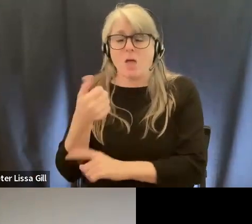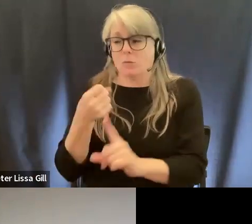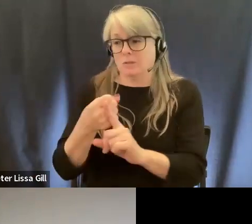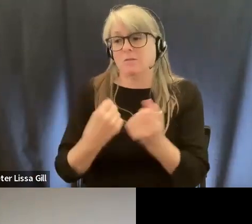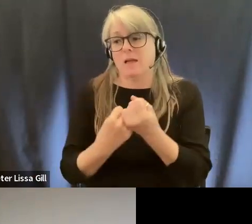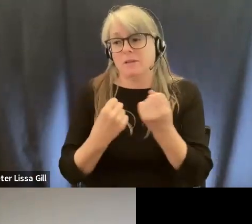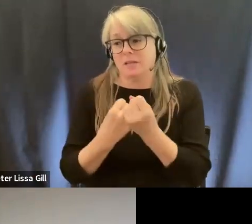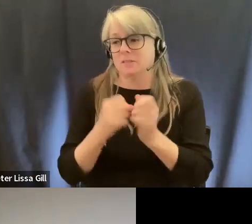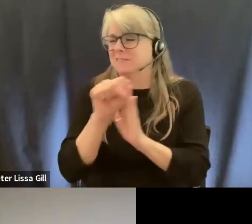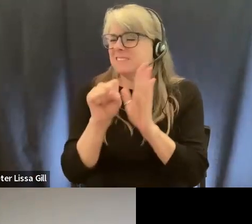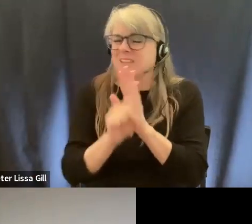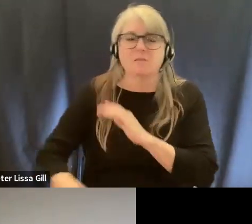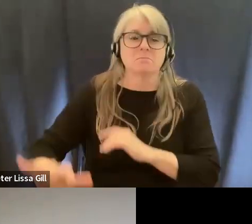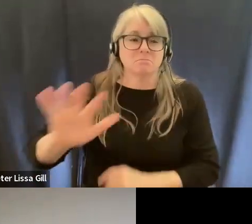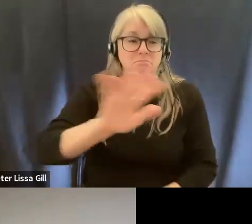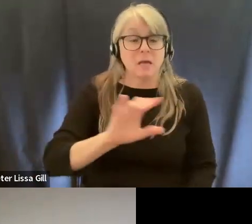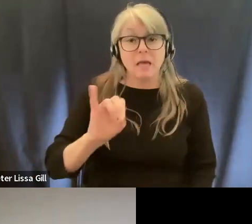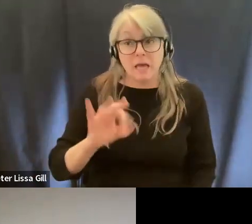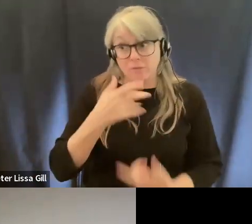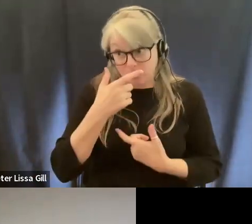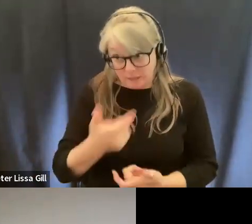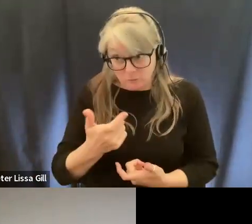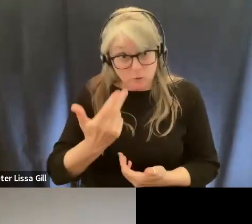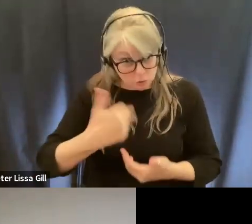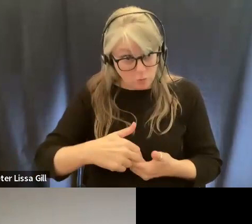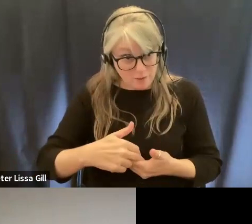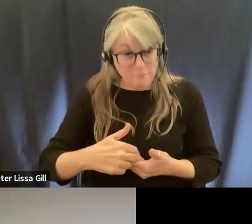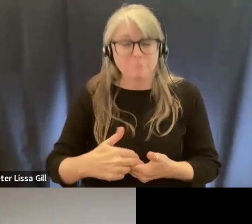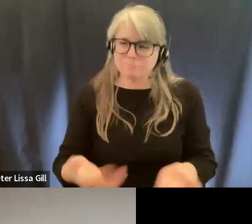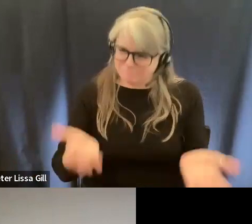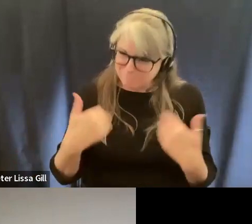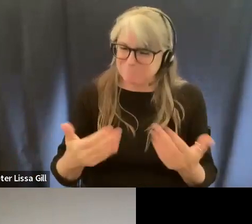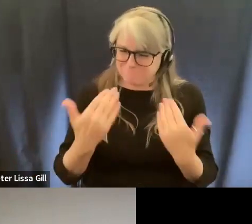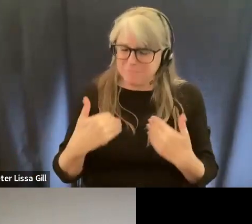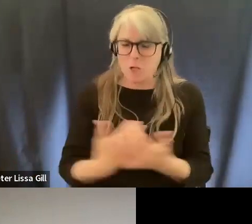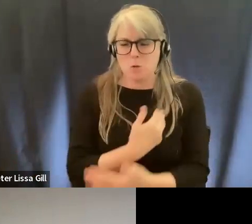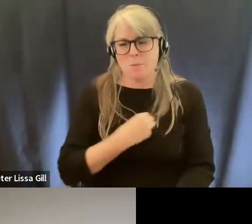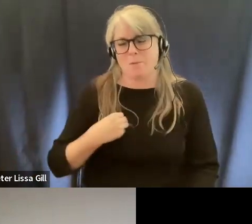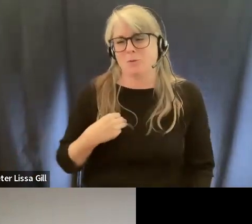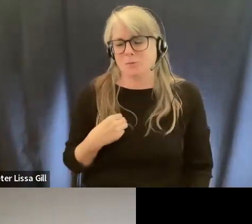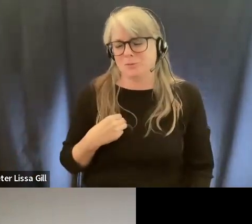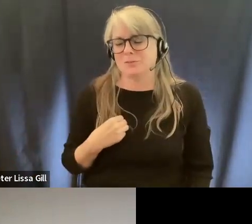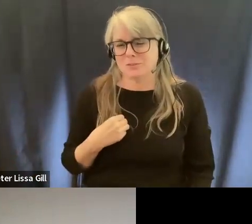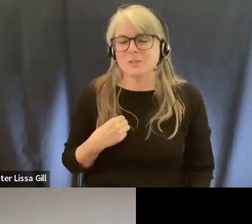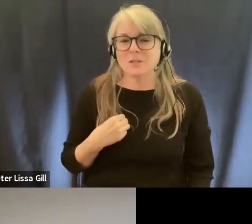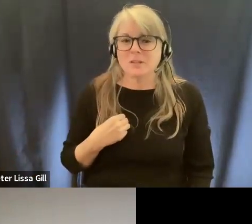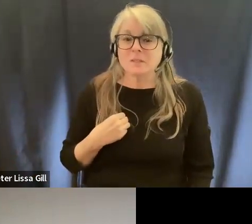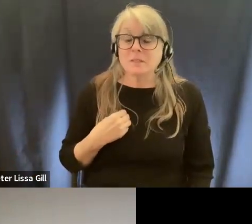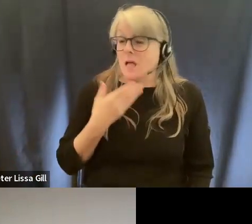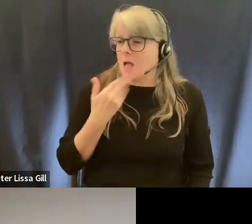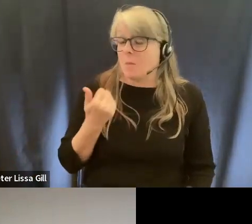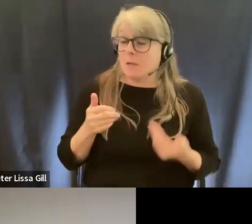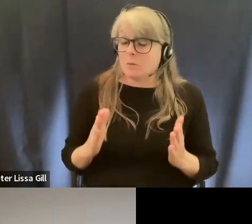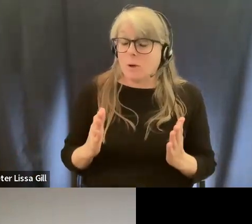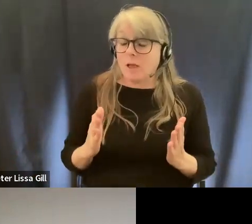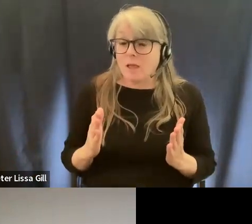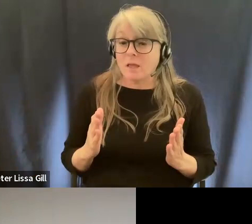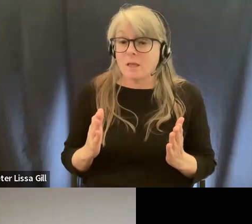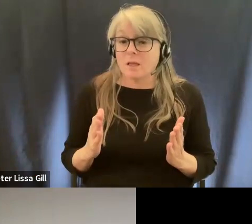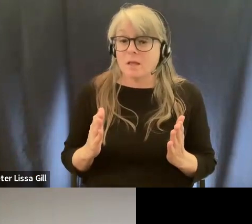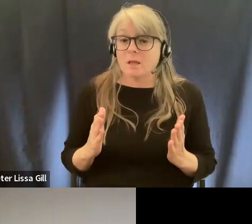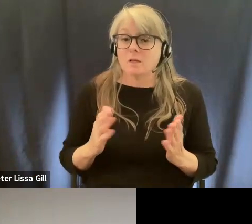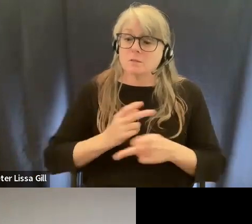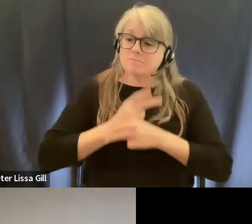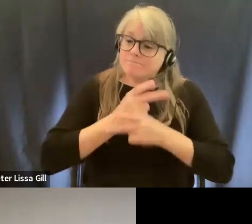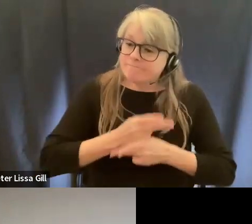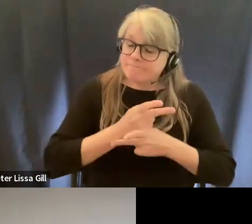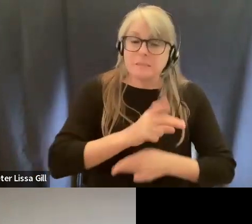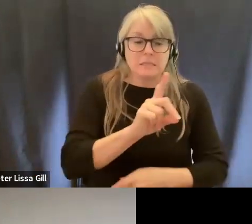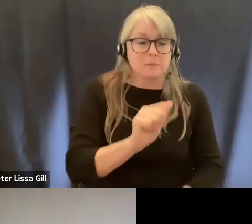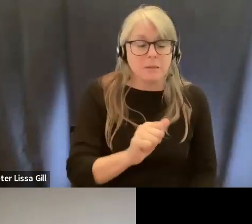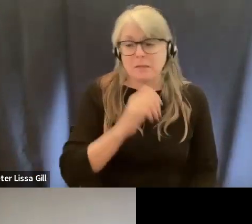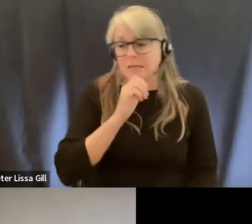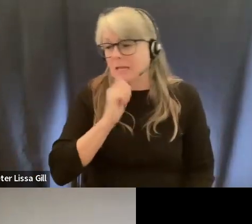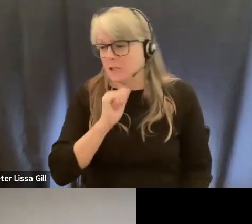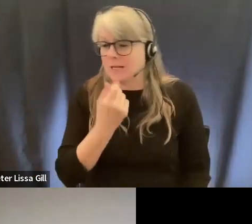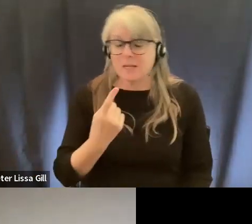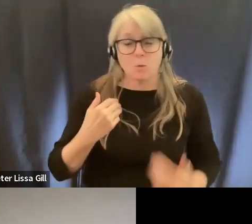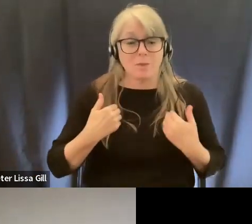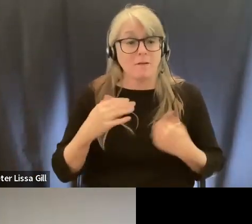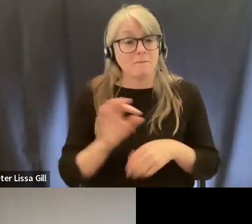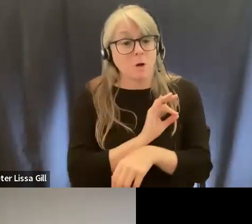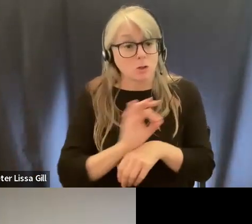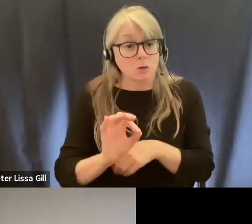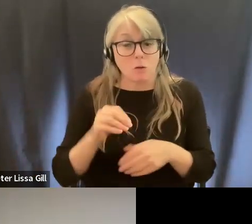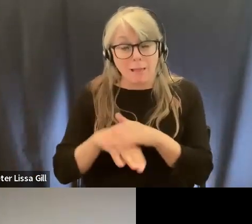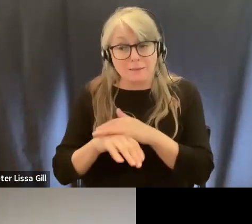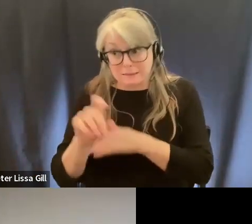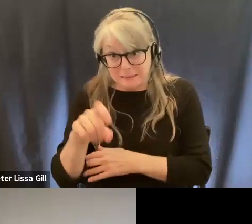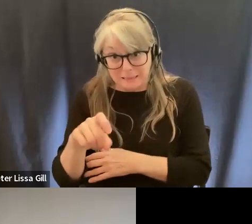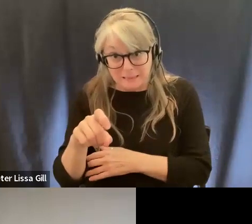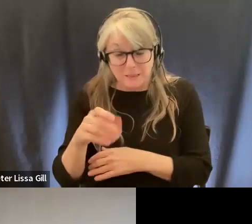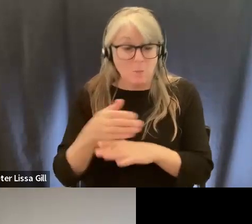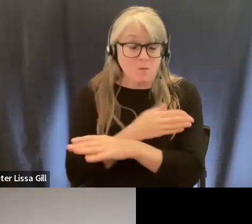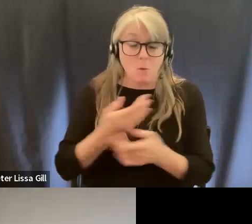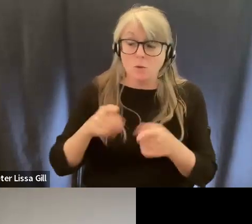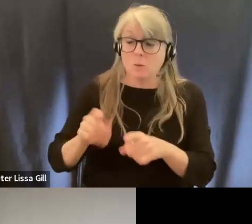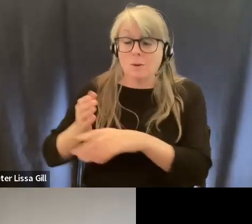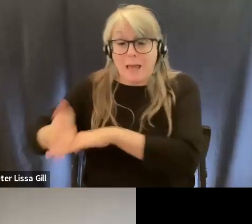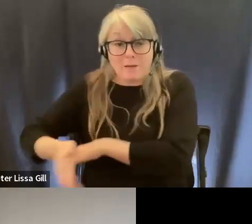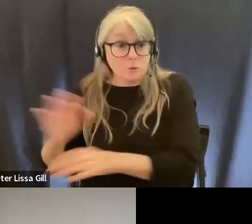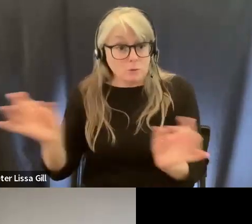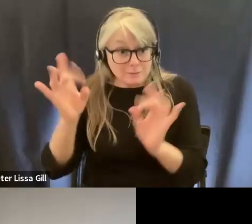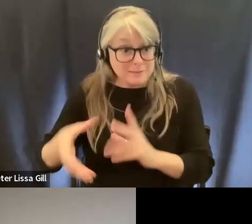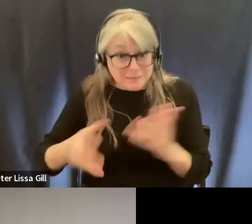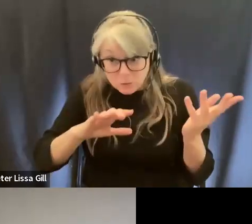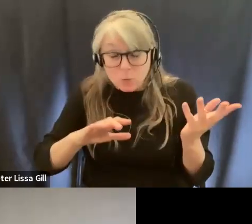If you are interested in joining, we are always looking for new membership because you know the best way to serve the disability, the aging, anyone with access and functional needs, before during and after a disaster is to include those who who are living with access and functional needs.